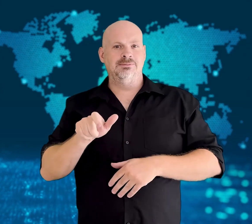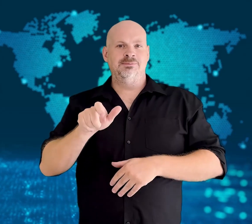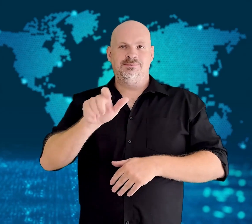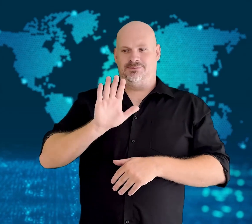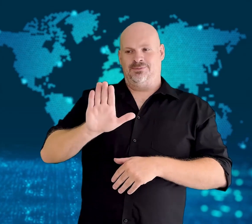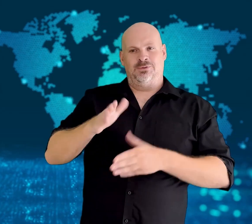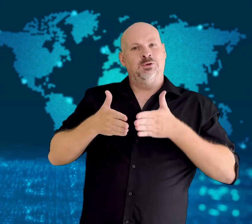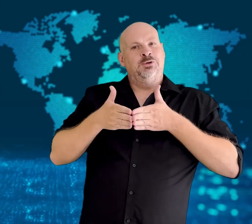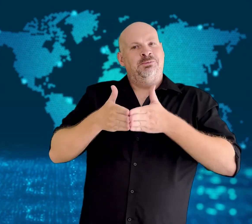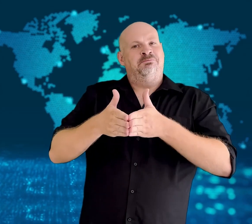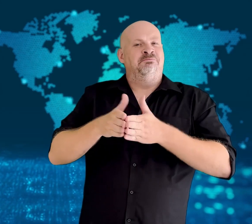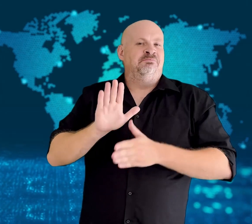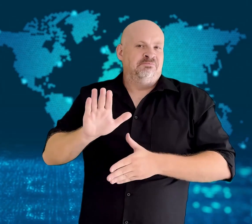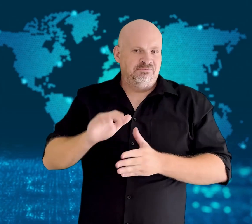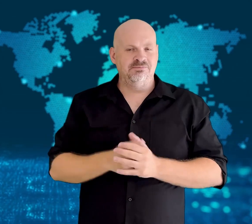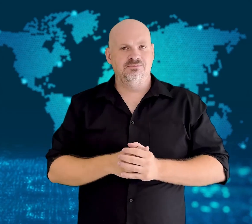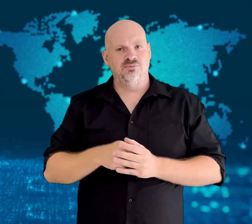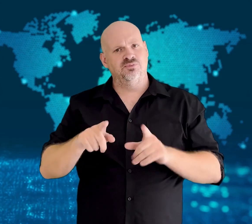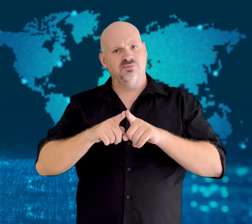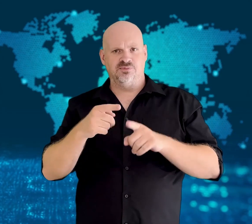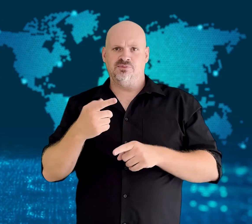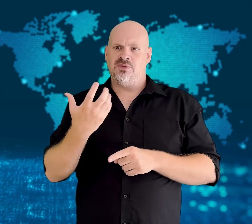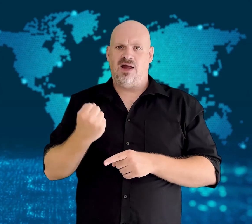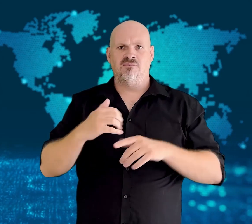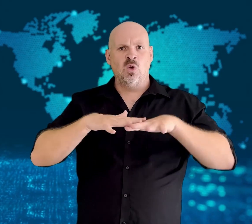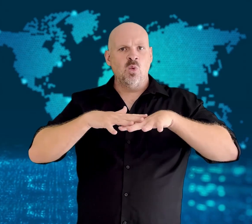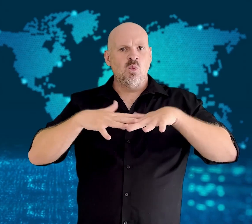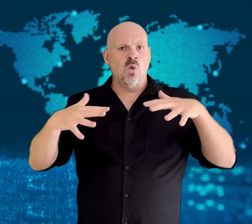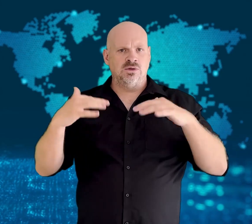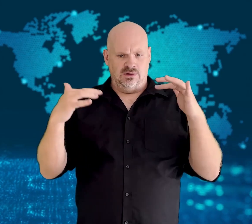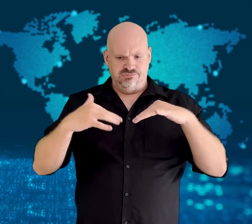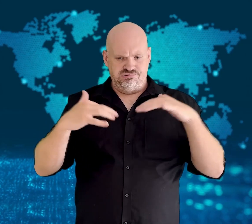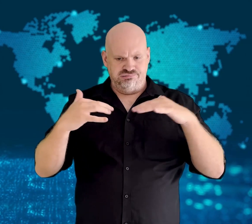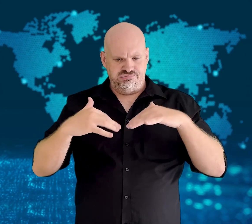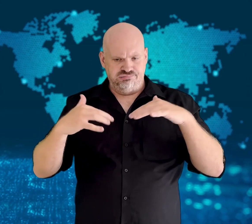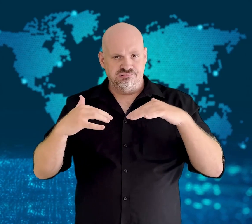to raise and lower the vessels.